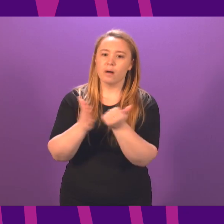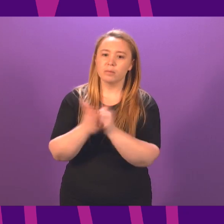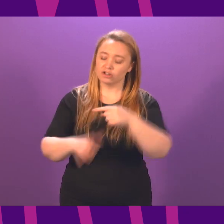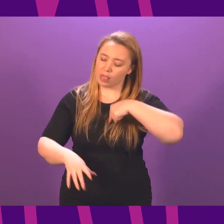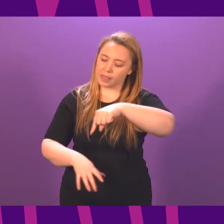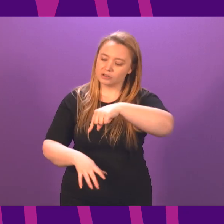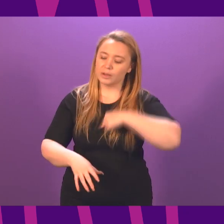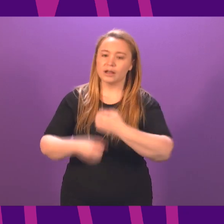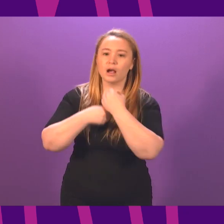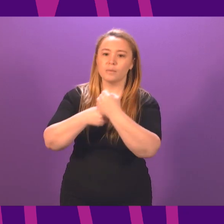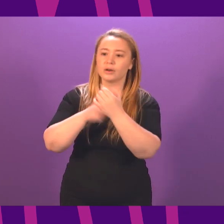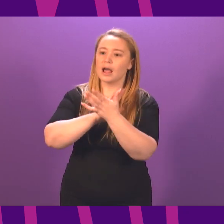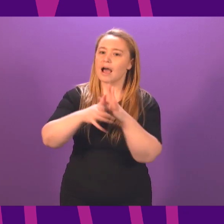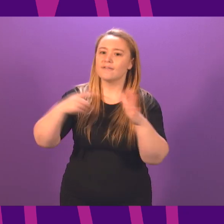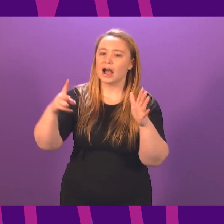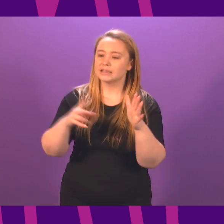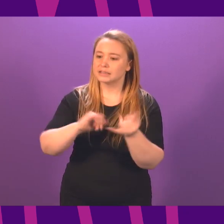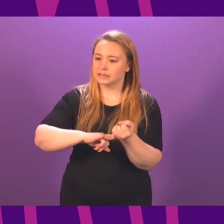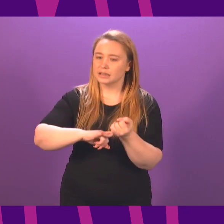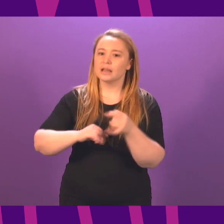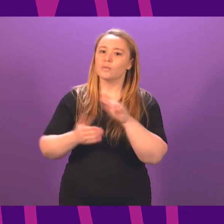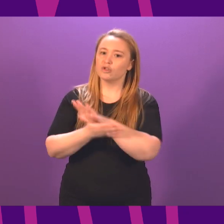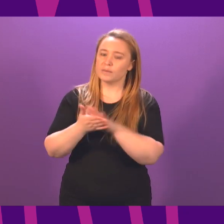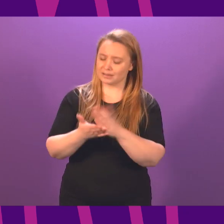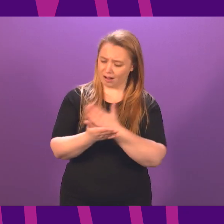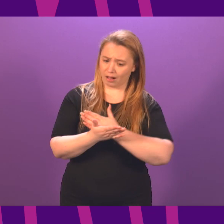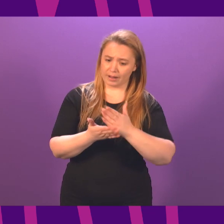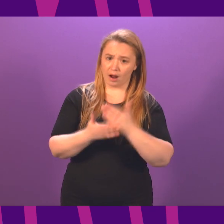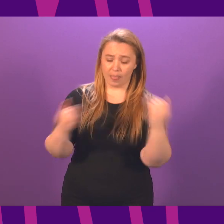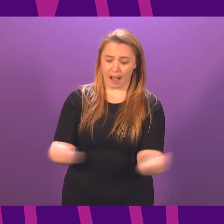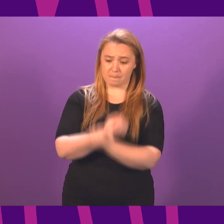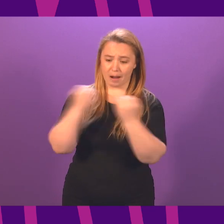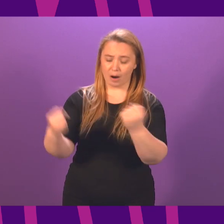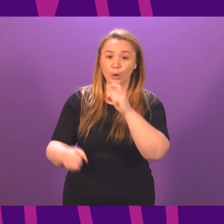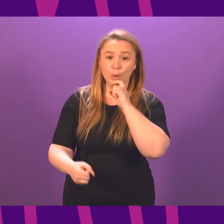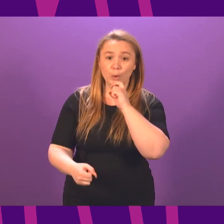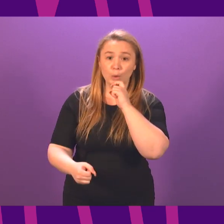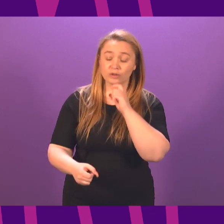group Avaaz, making it crystal clear that the power lies with her and her Cabinet?